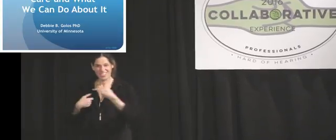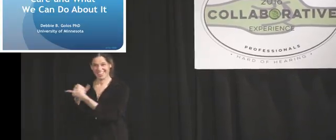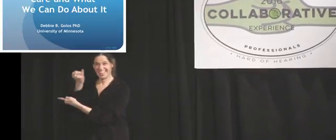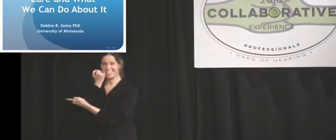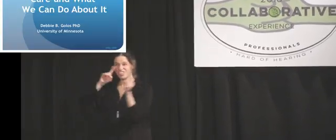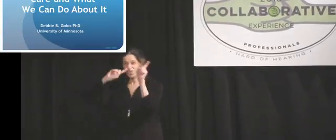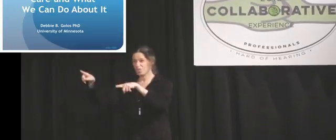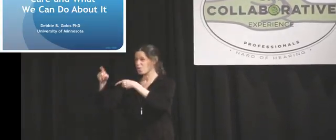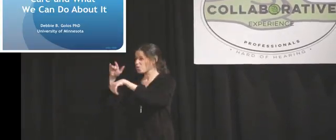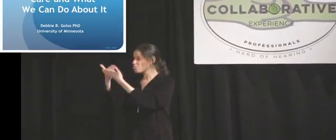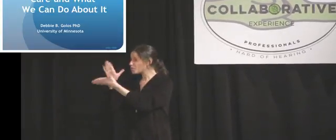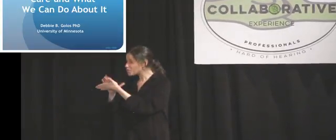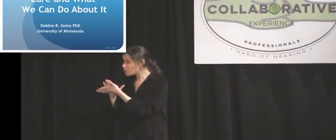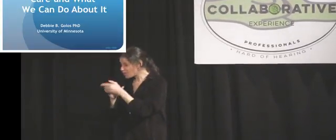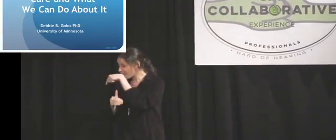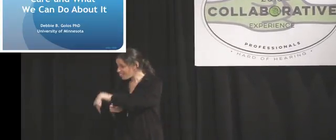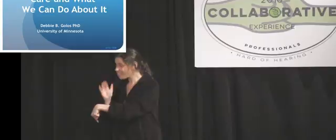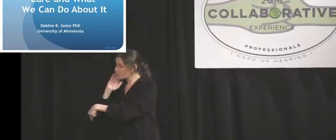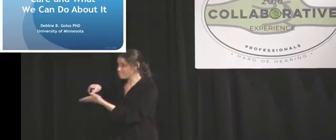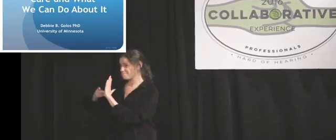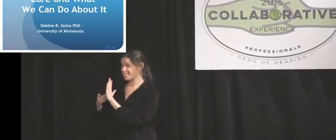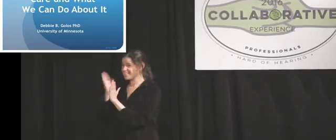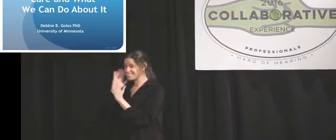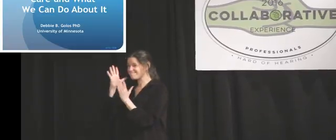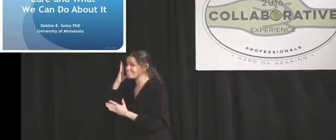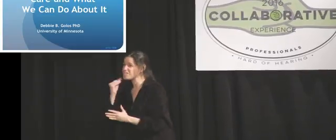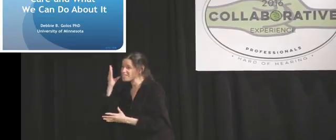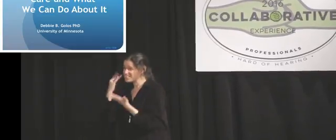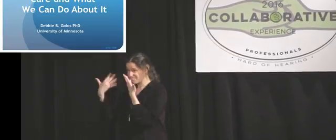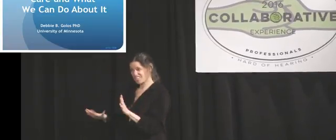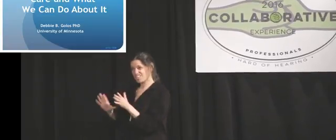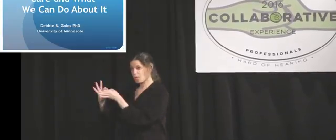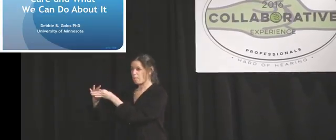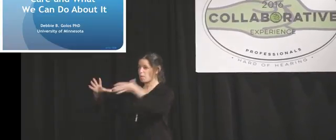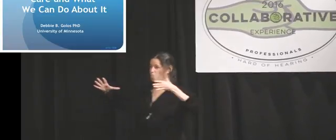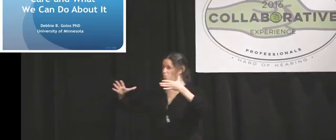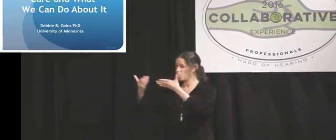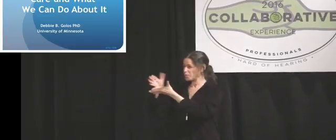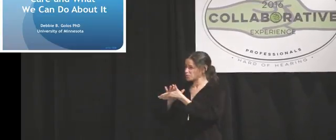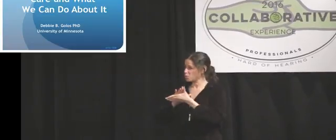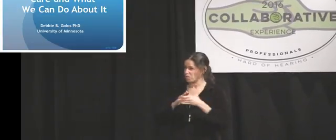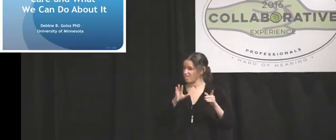But we're looking at a preschool with deaf children in it. Whatever happens in that preschool,